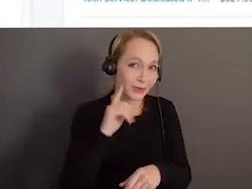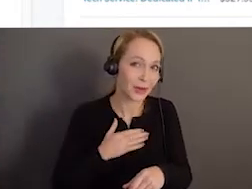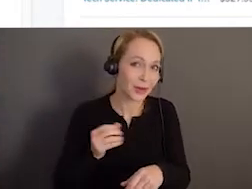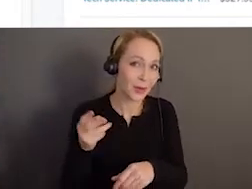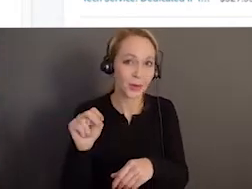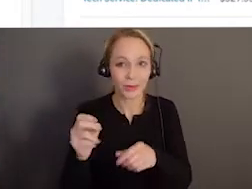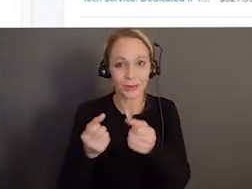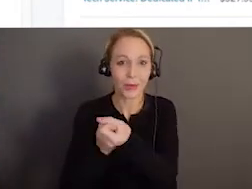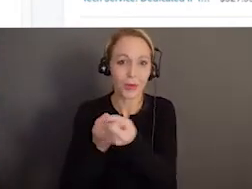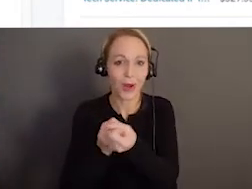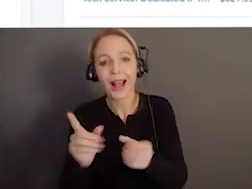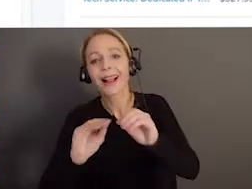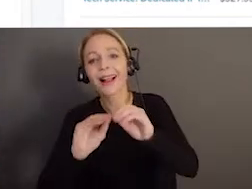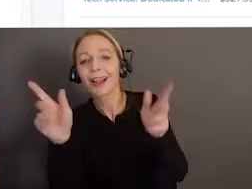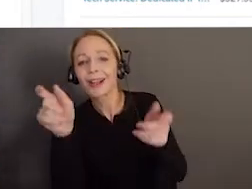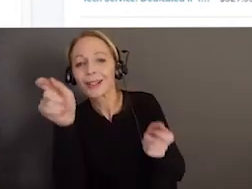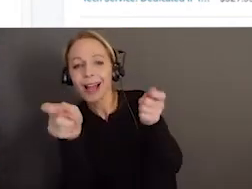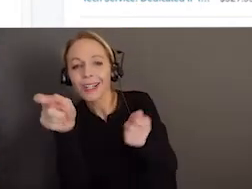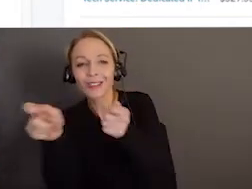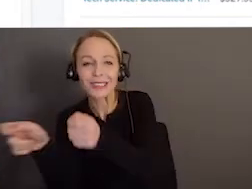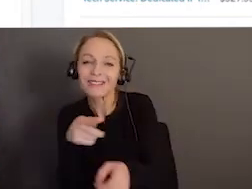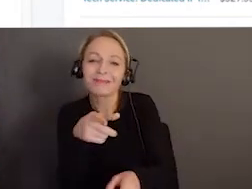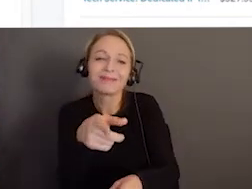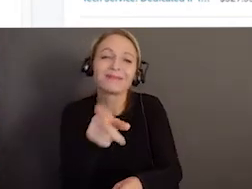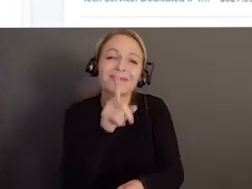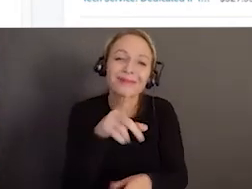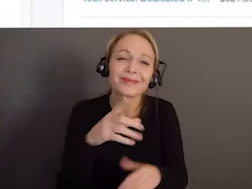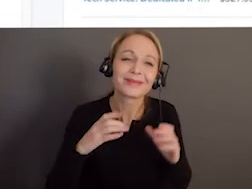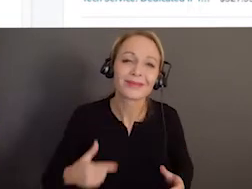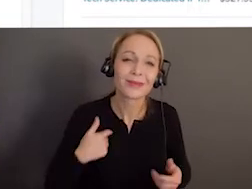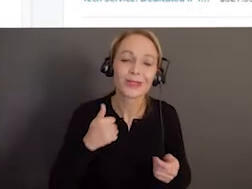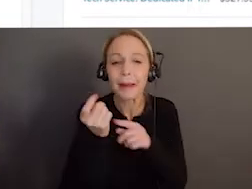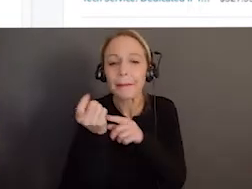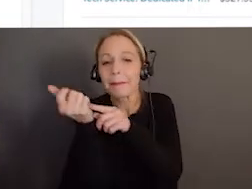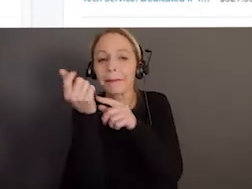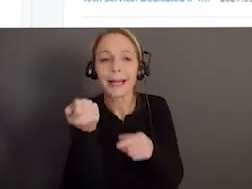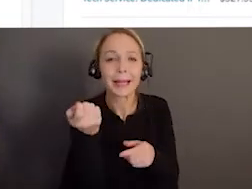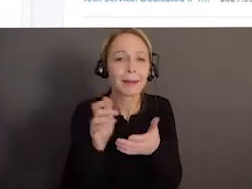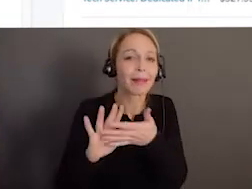THERE IS CLEAR DOCTORING IN THIS SCREEN SHOT, A REAL